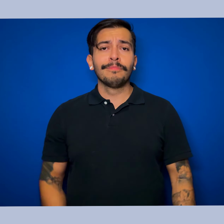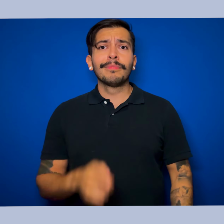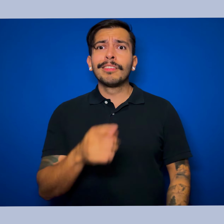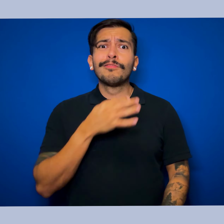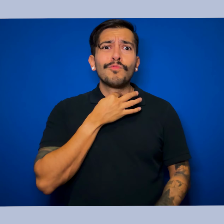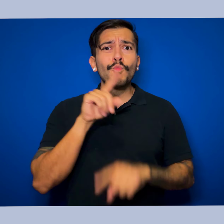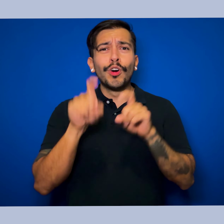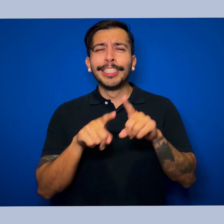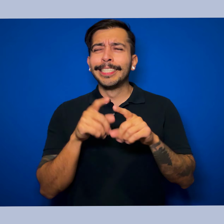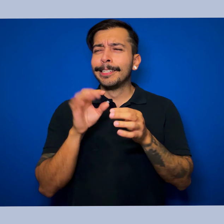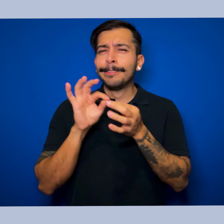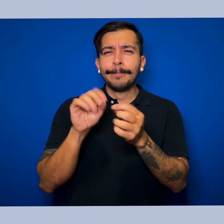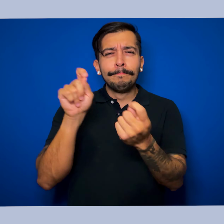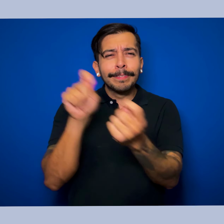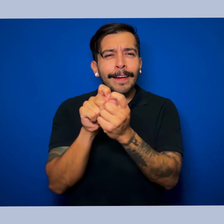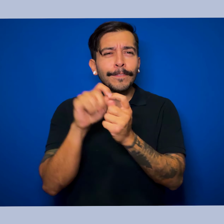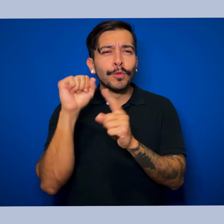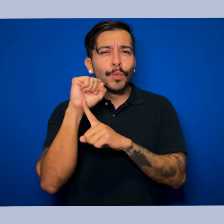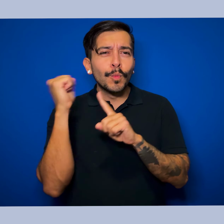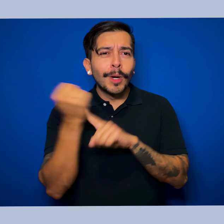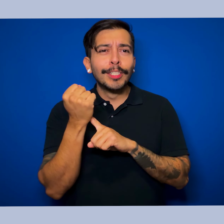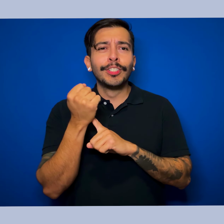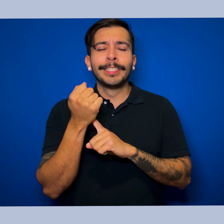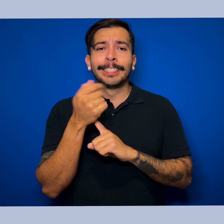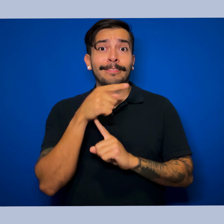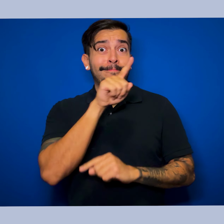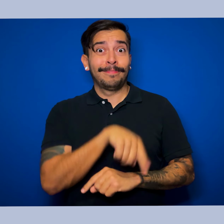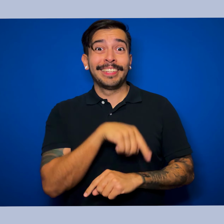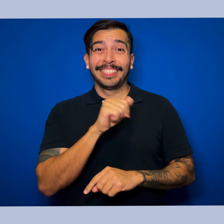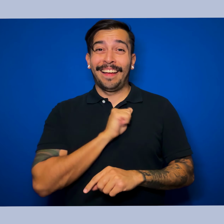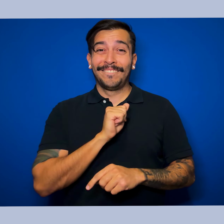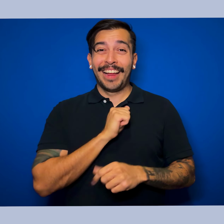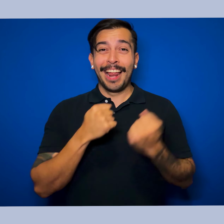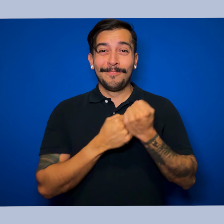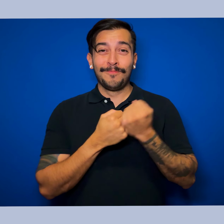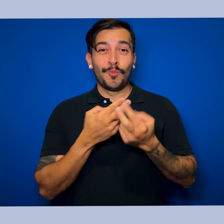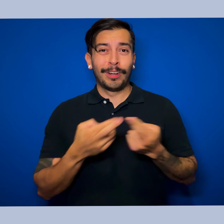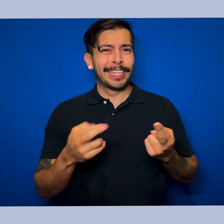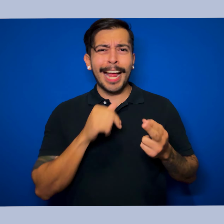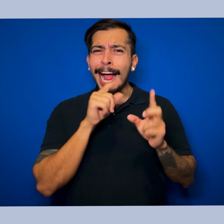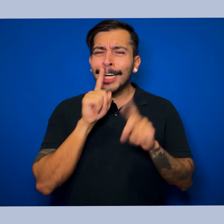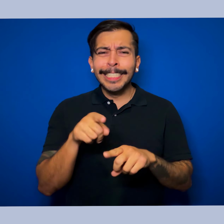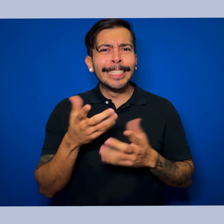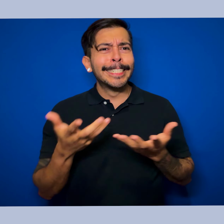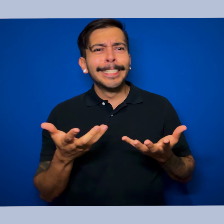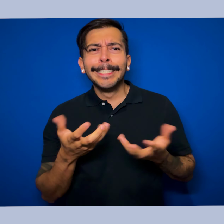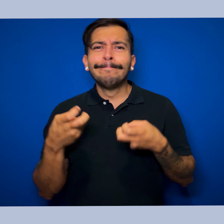If you have questions about a specific situation that aren't answered by these self-help resources,